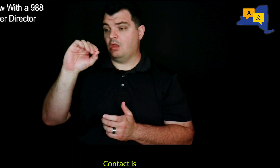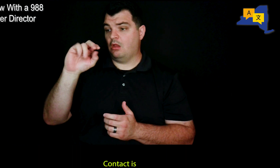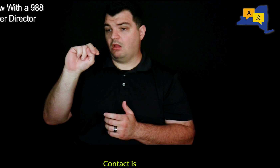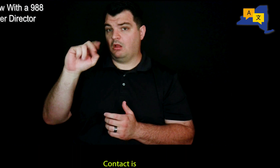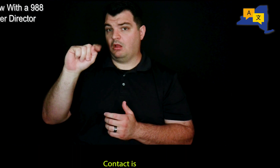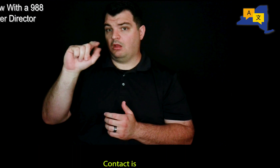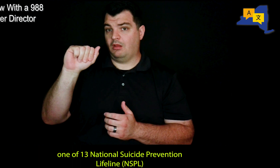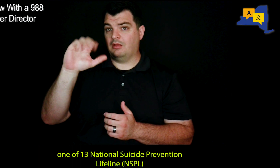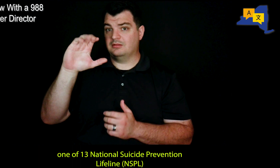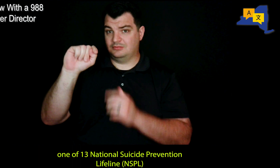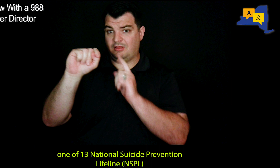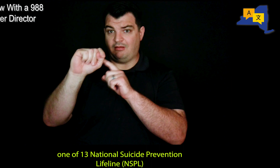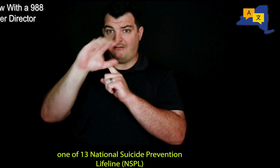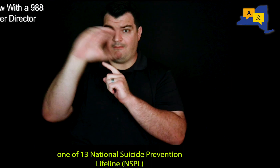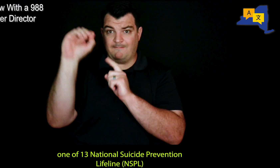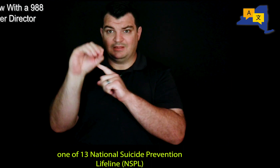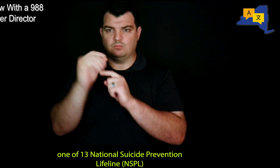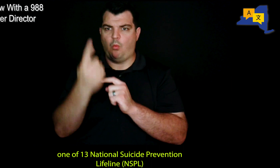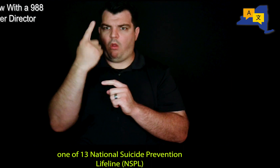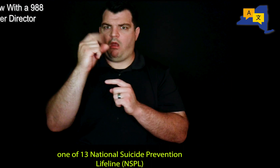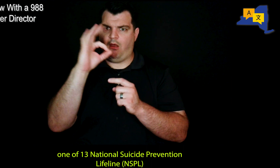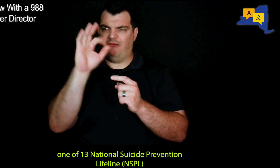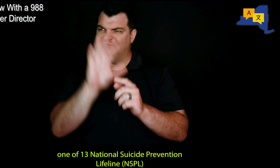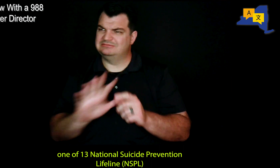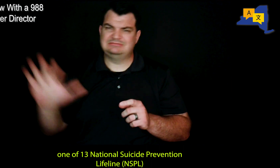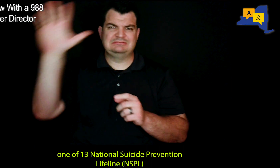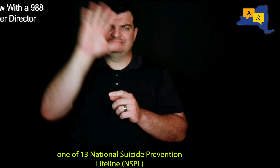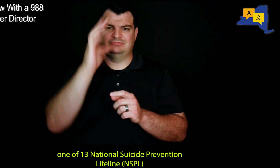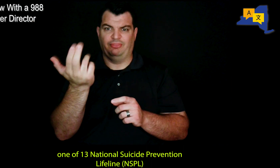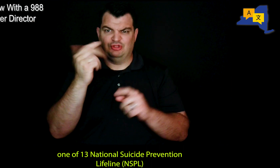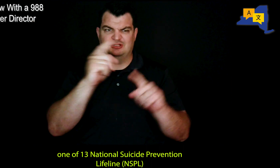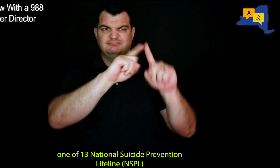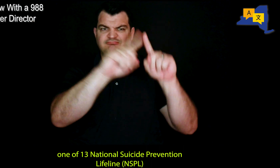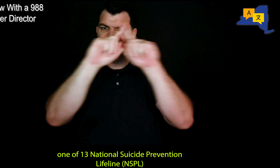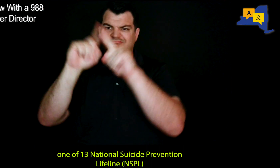Contact is one of 13 National Suicide Prevention Lifeline (NSPL)